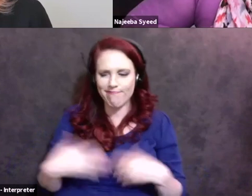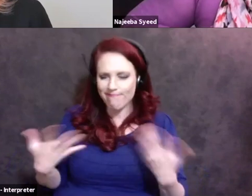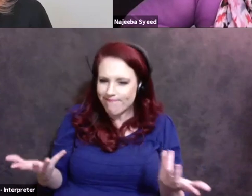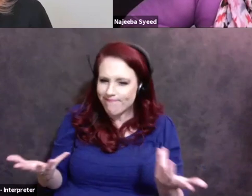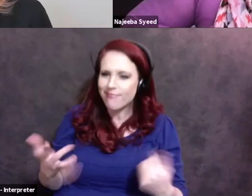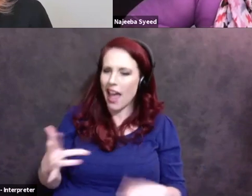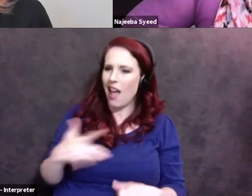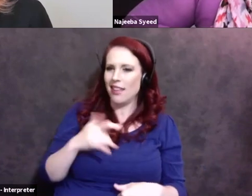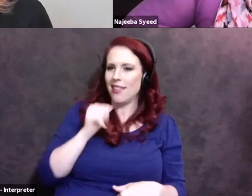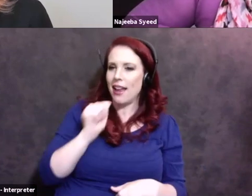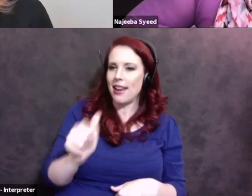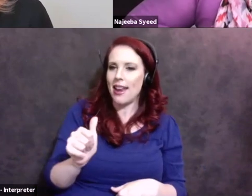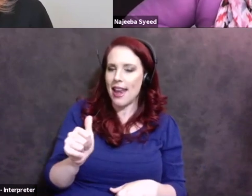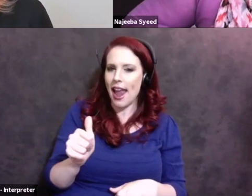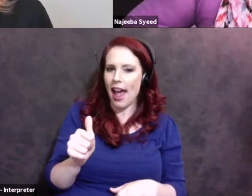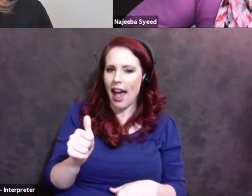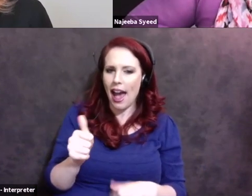we said earlier, different forms of identity well.